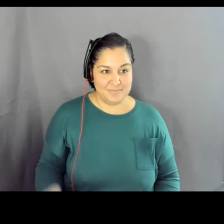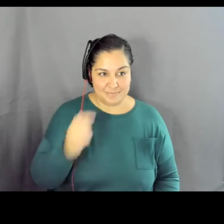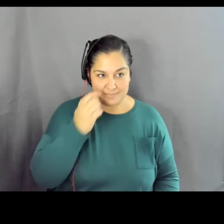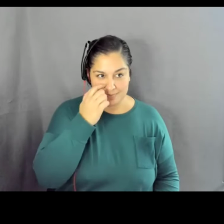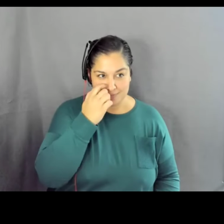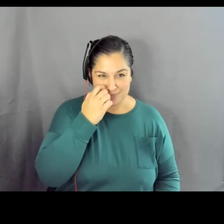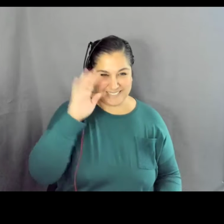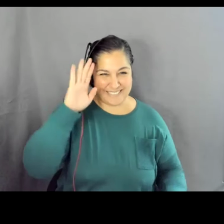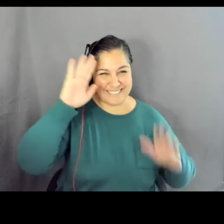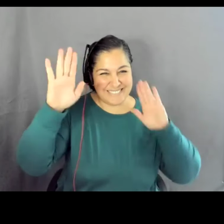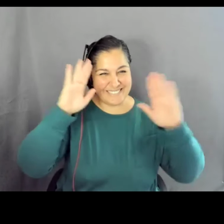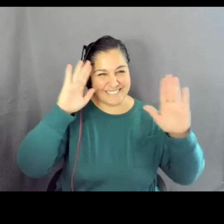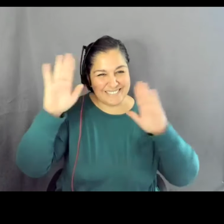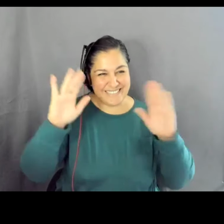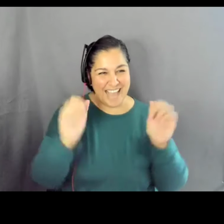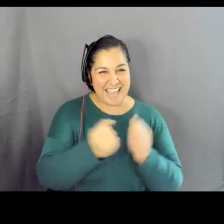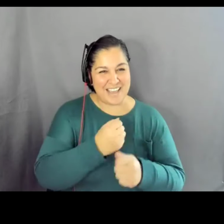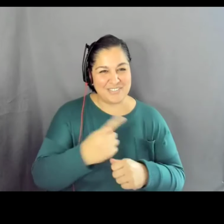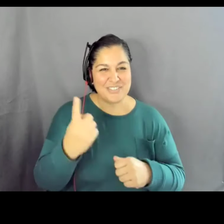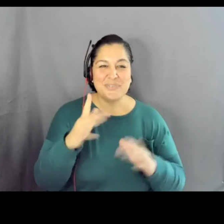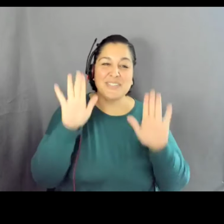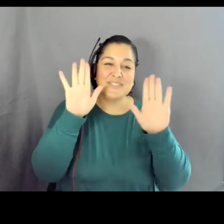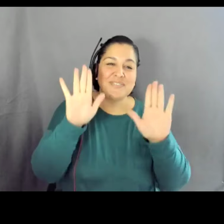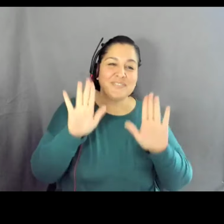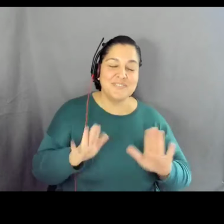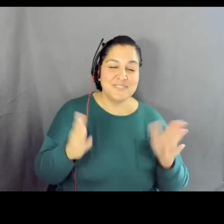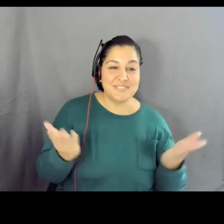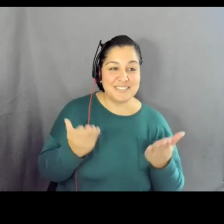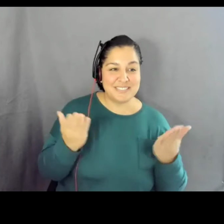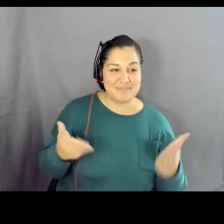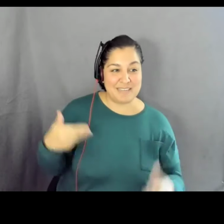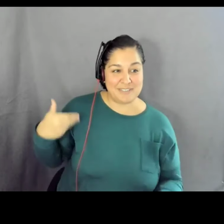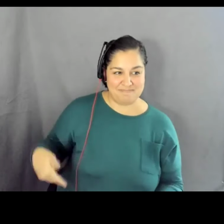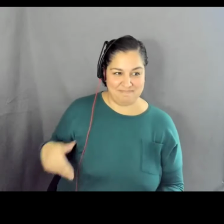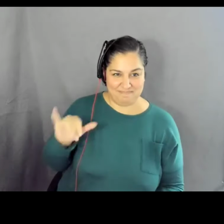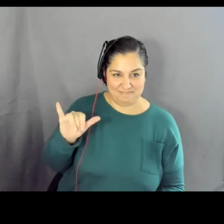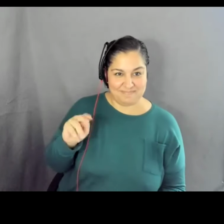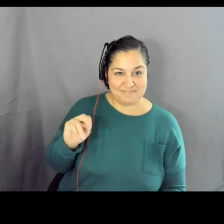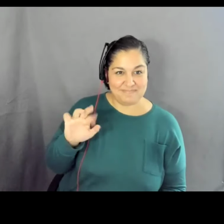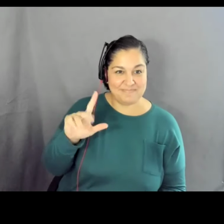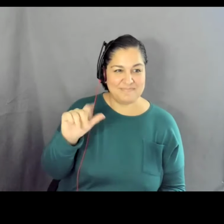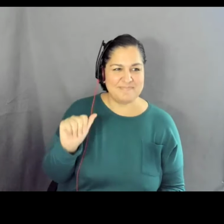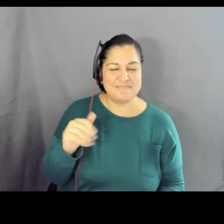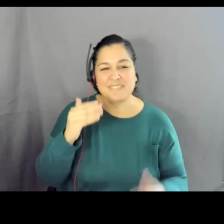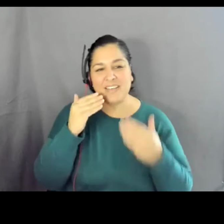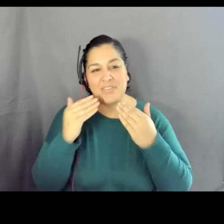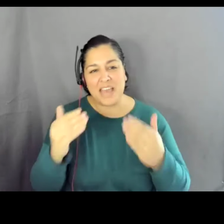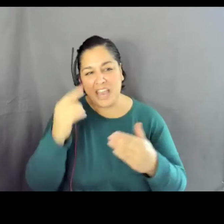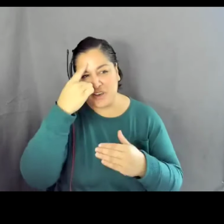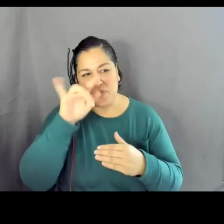Hi everyone. It's really wonderful to be here and thank you for that very generous, introduction.